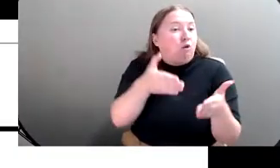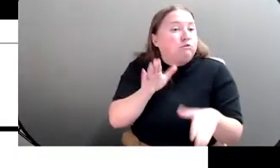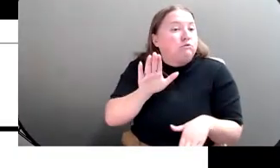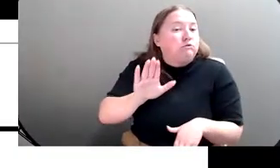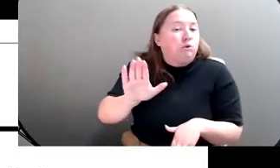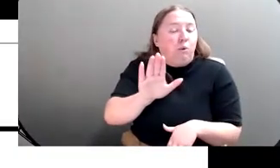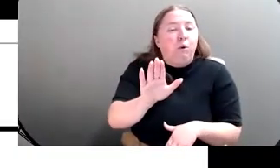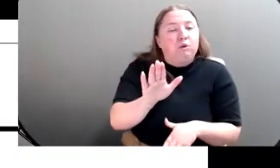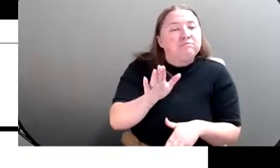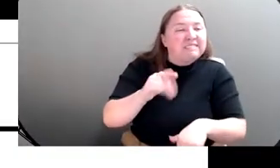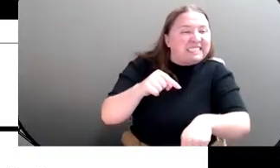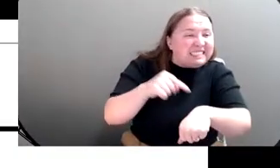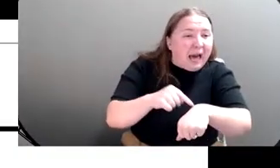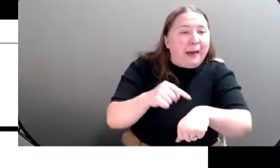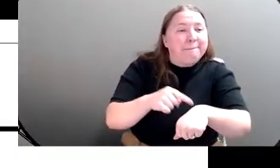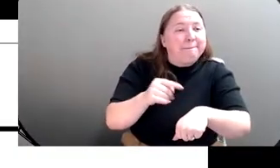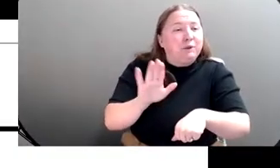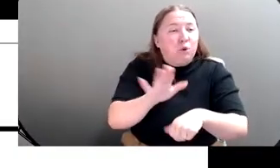your time more efficiently